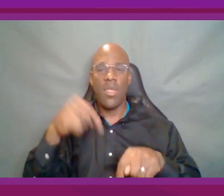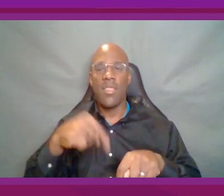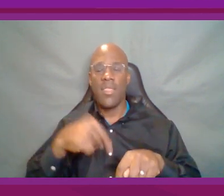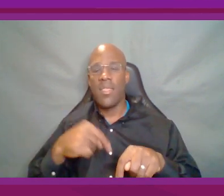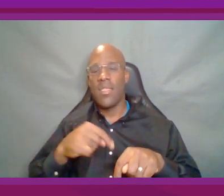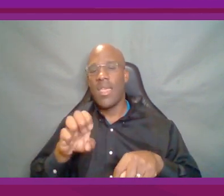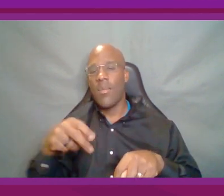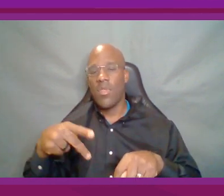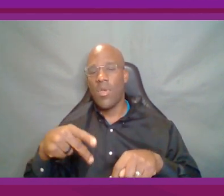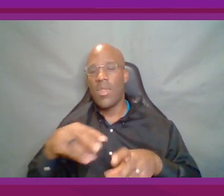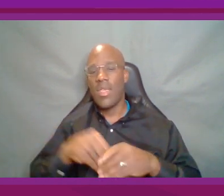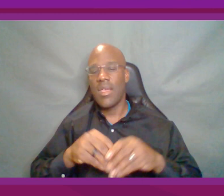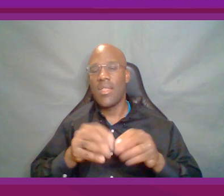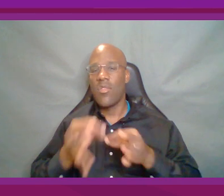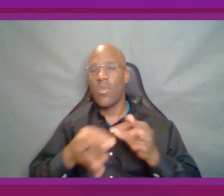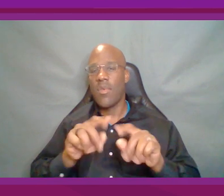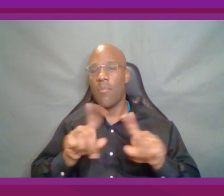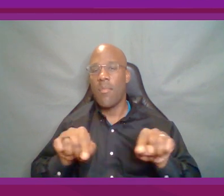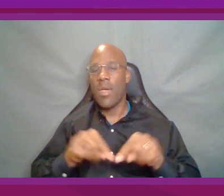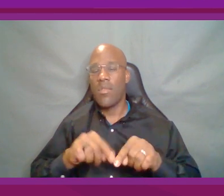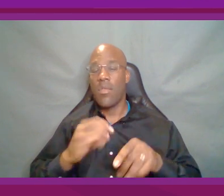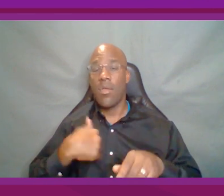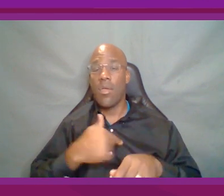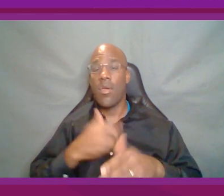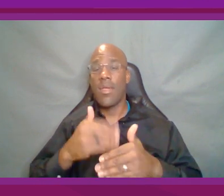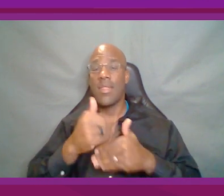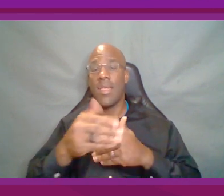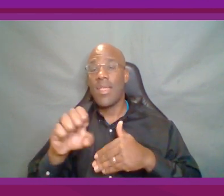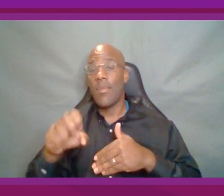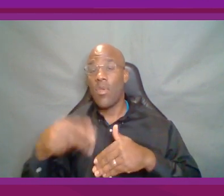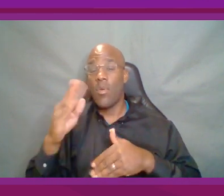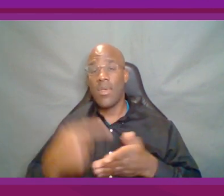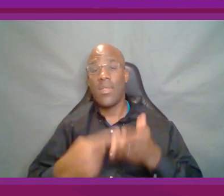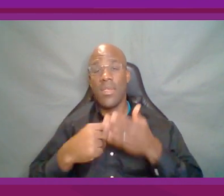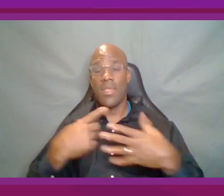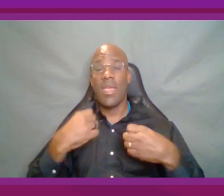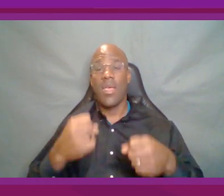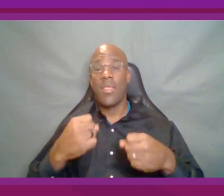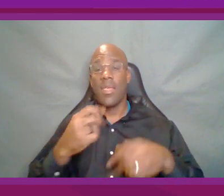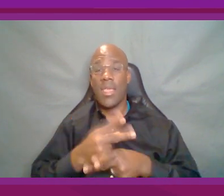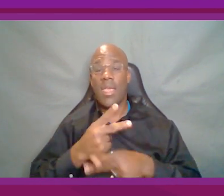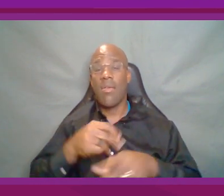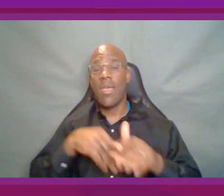below, and if you would like to join us, our next episode we will be discussing healthcare access